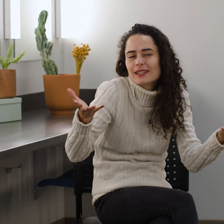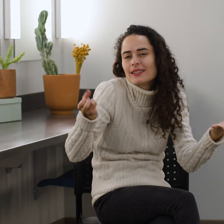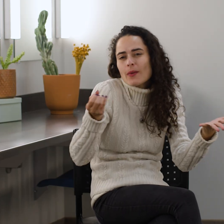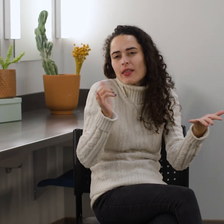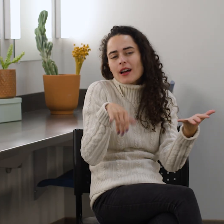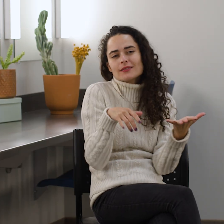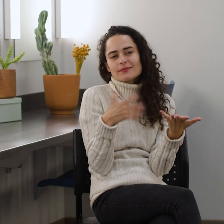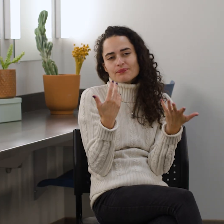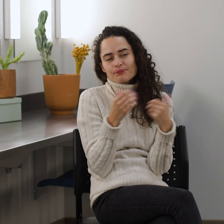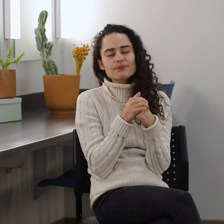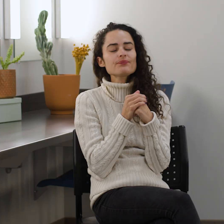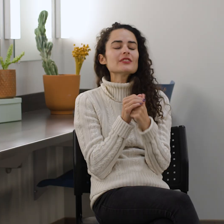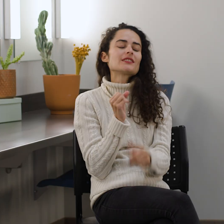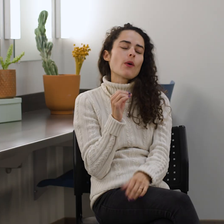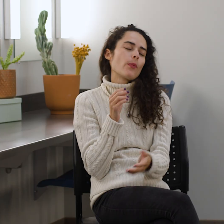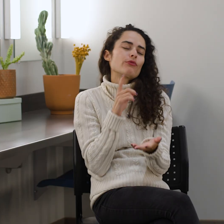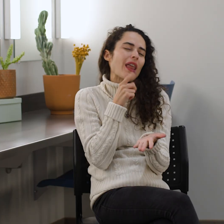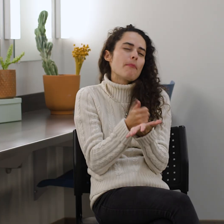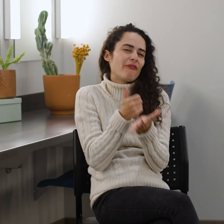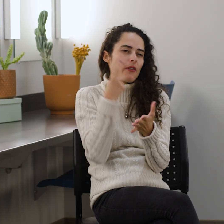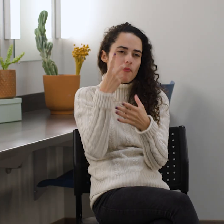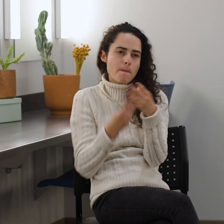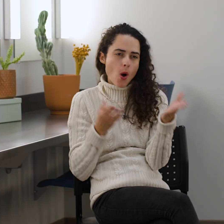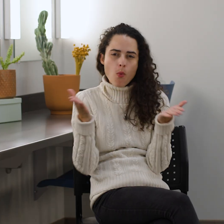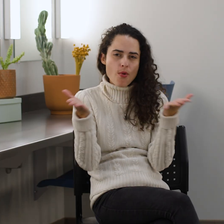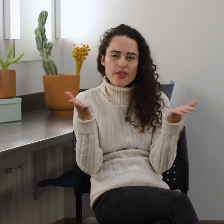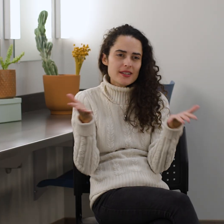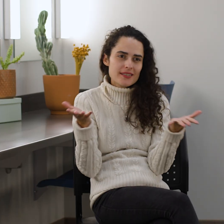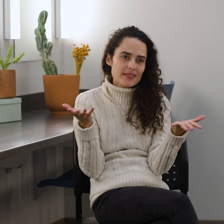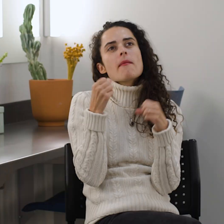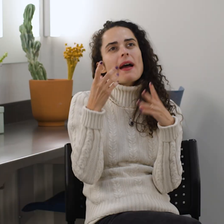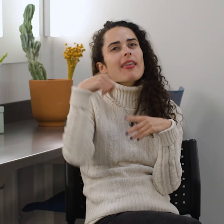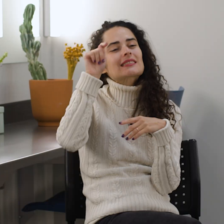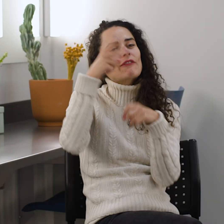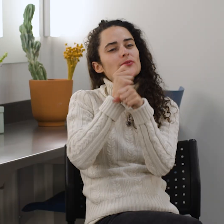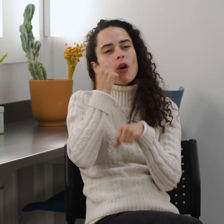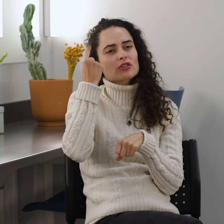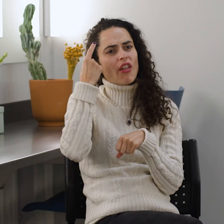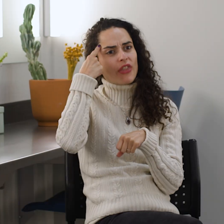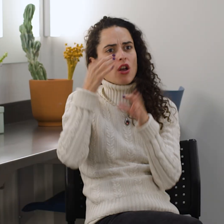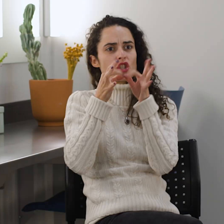So DASLs really help both kinds of actors. Many people don’t understand– they think it’s the interpreter’s